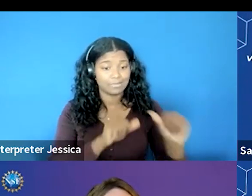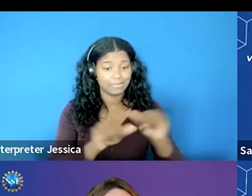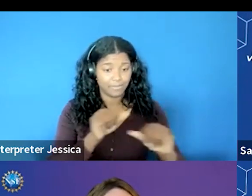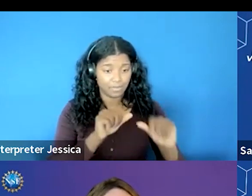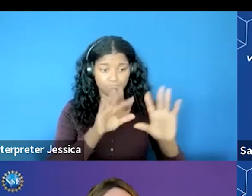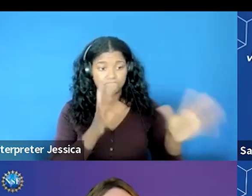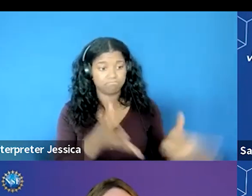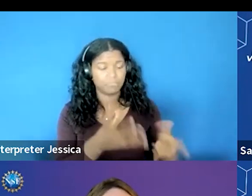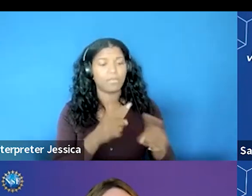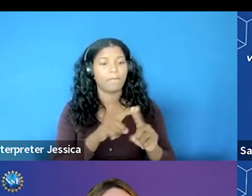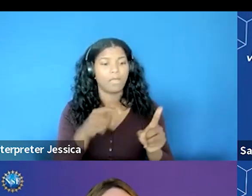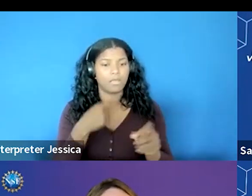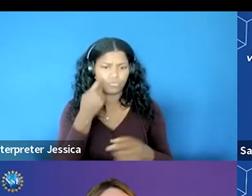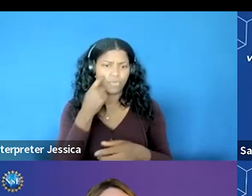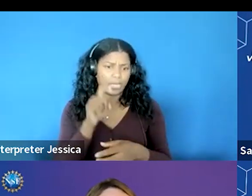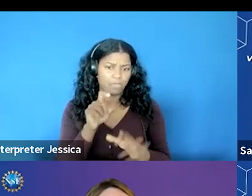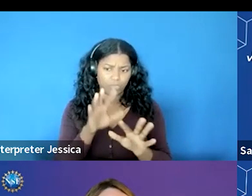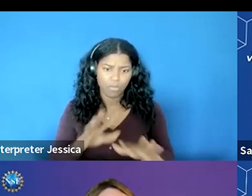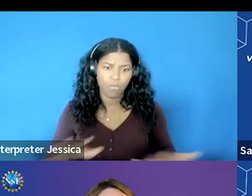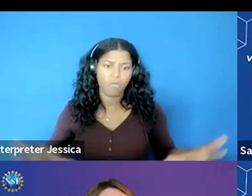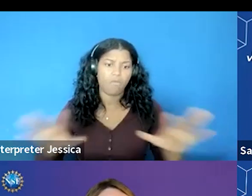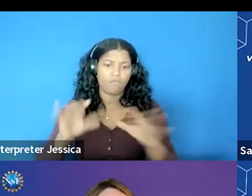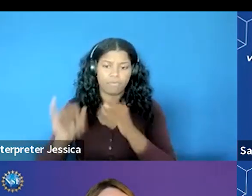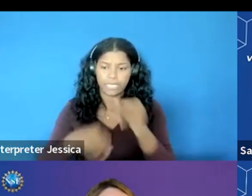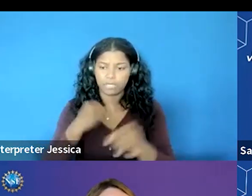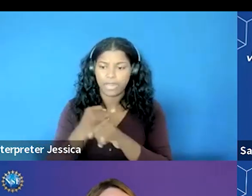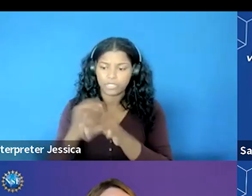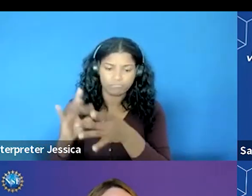we recognize how important international collaboration is.